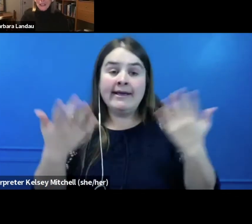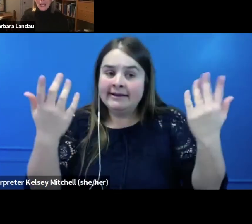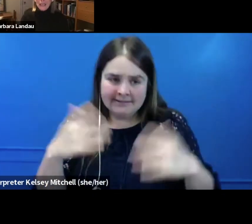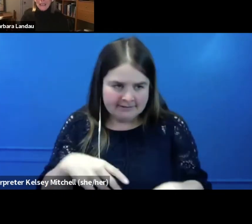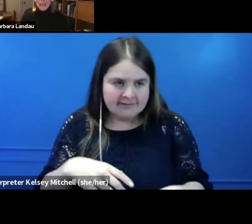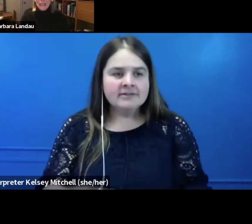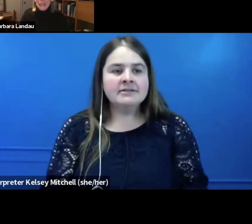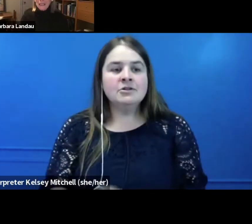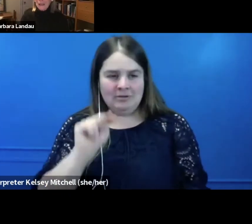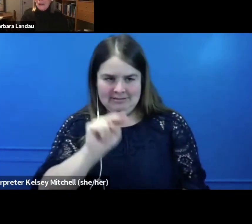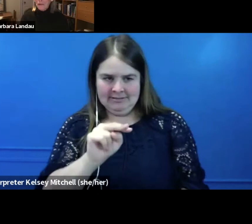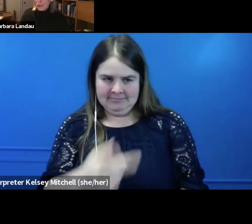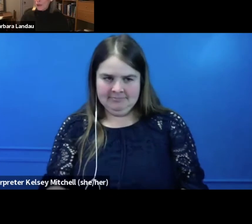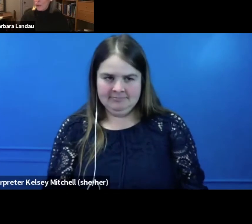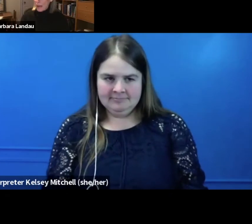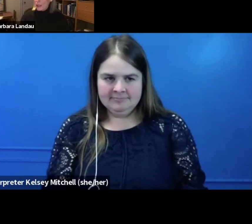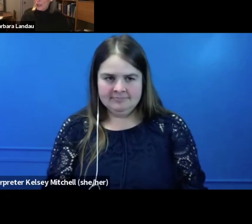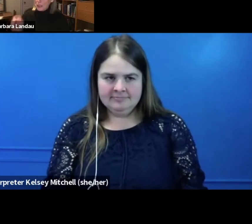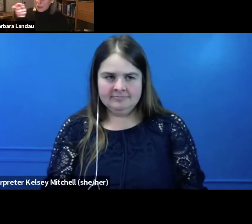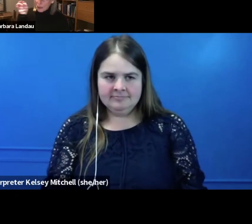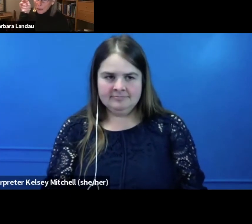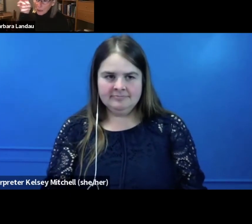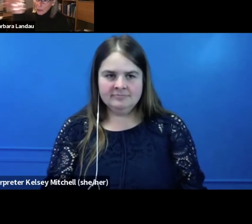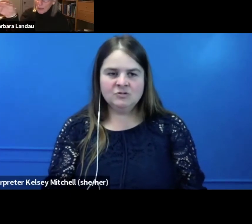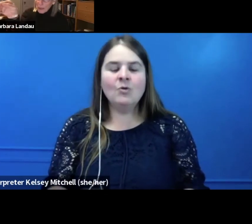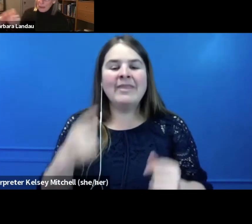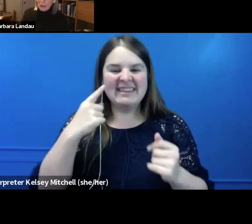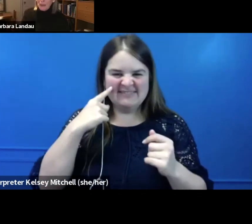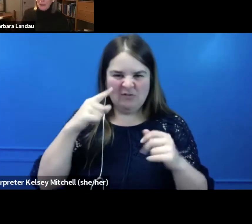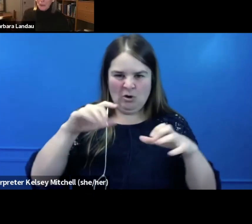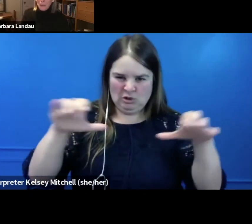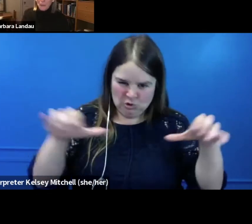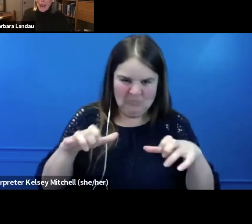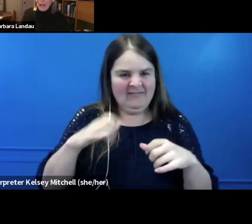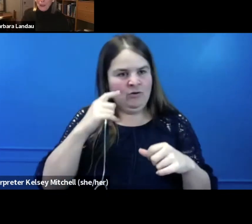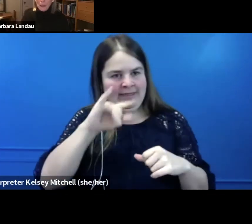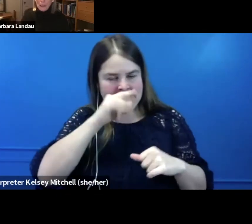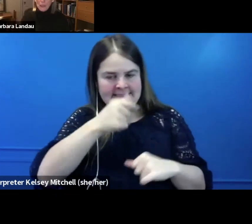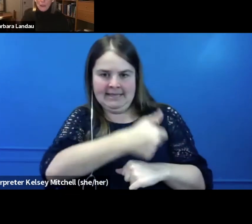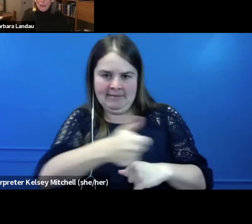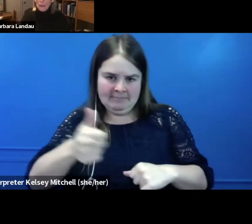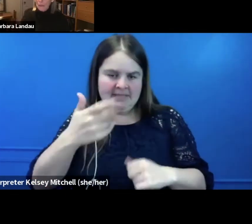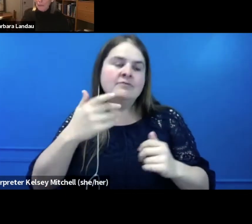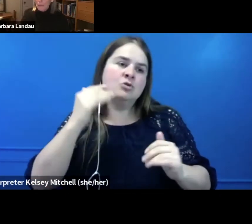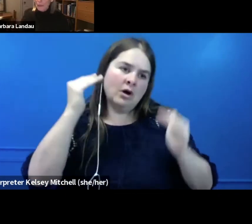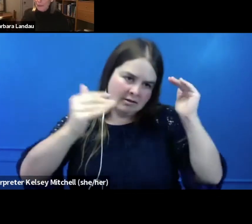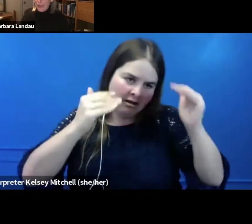at is this is vision for action this is